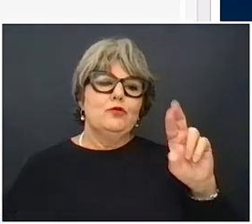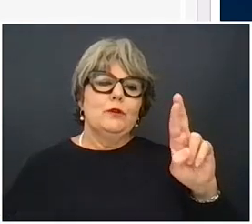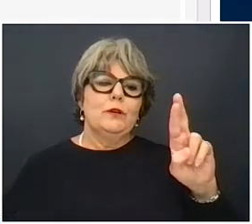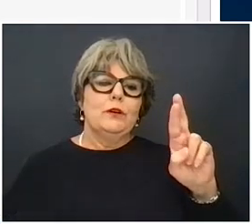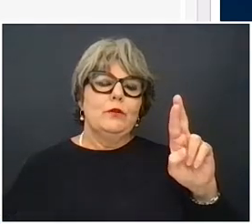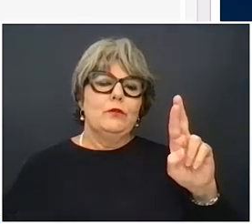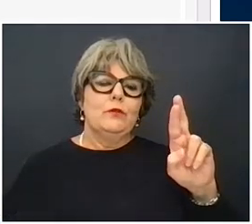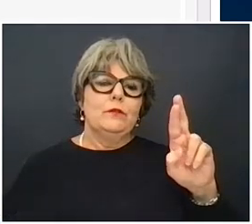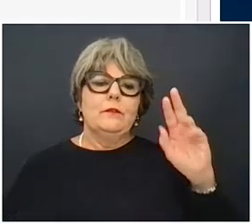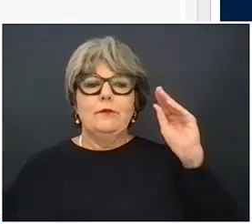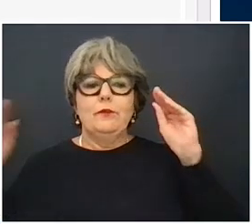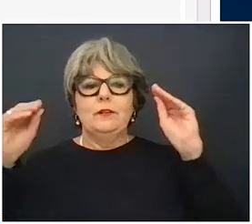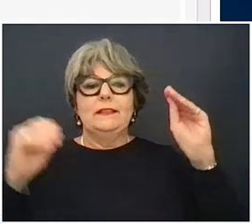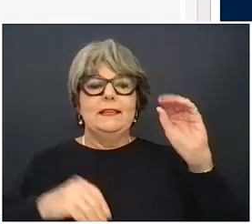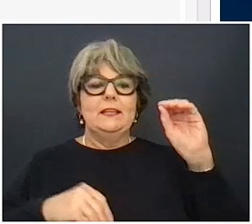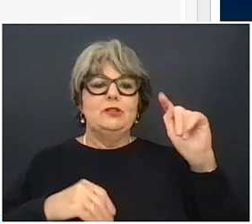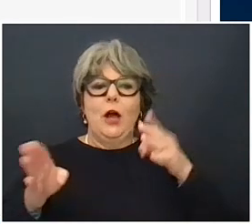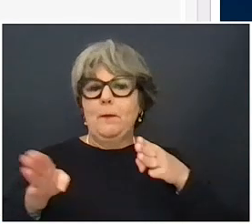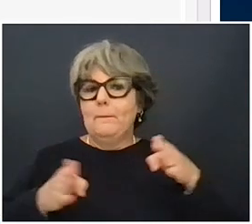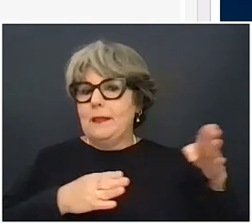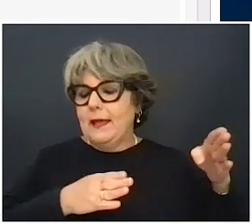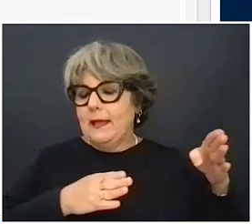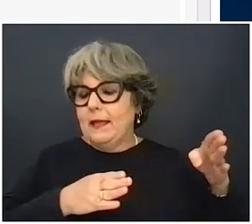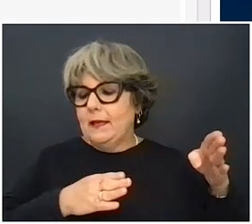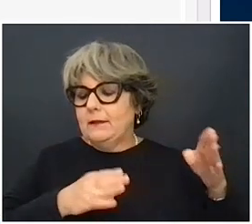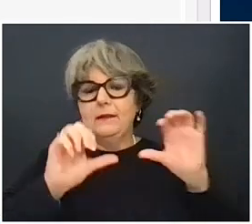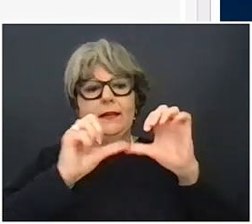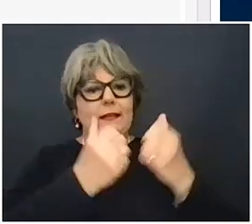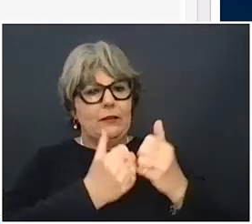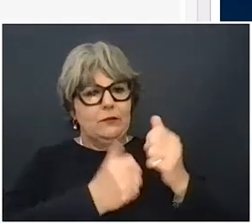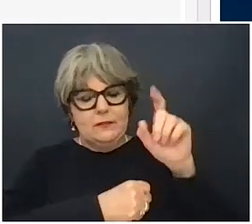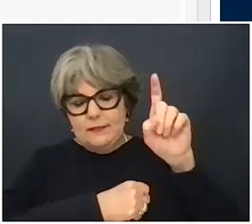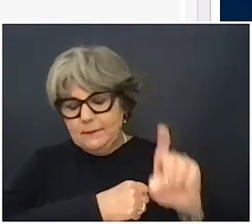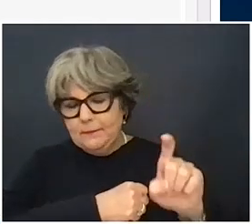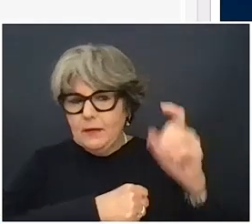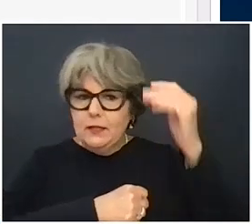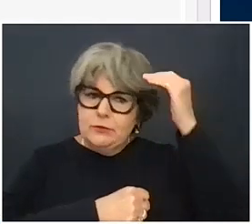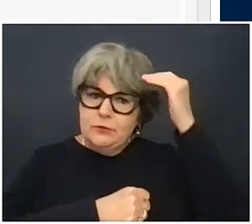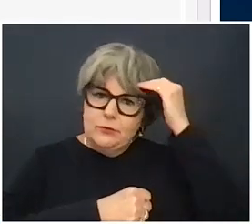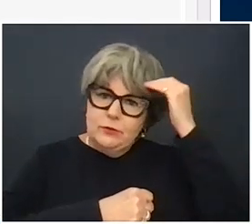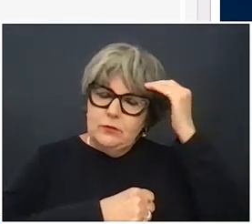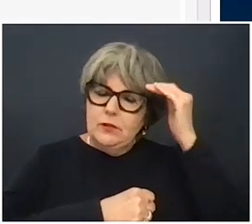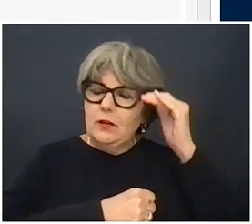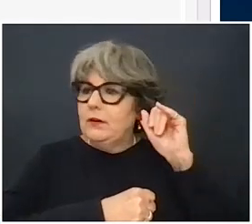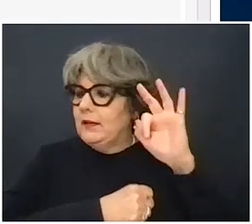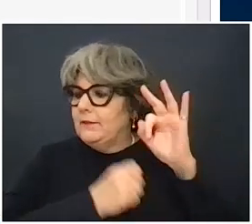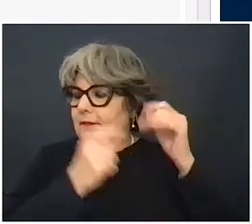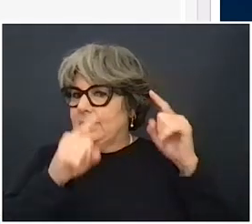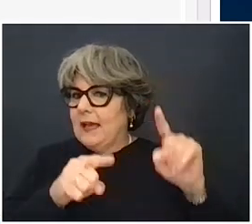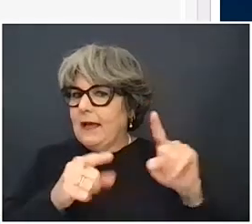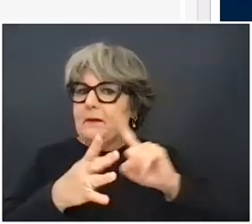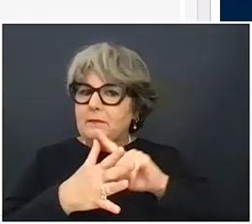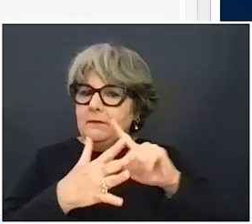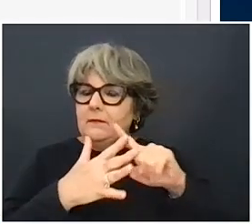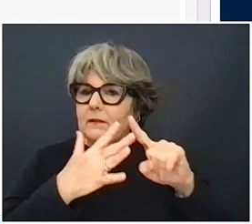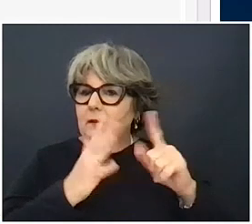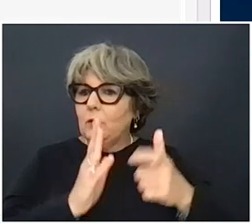An agency must- you know, if any of these occurrences happen that requires a teach